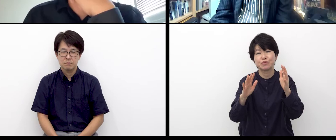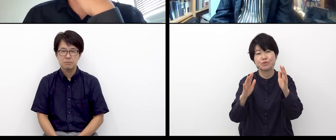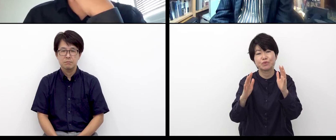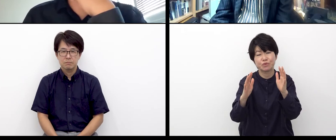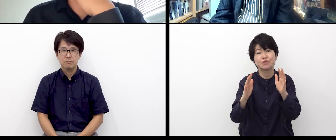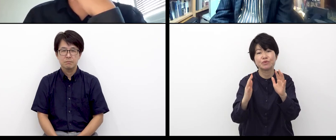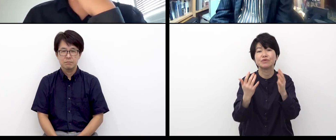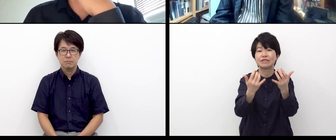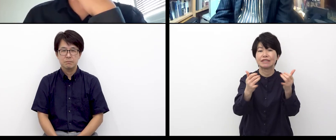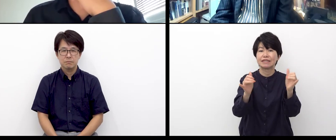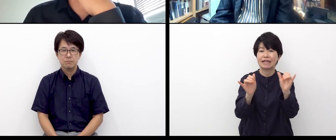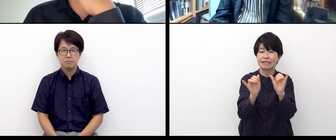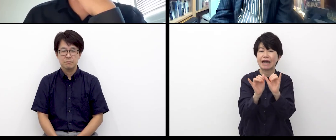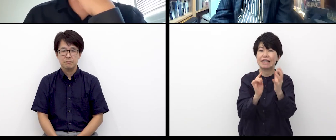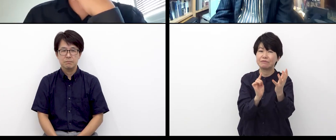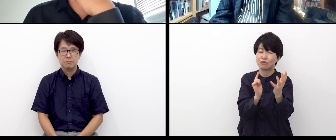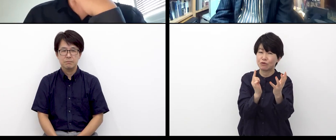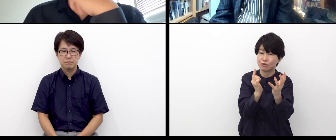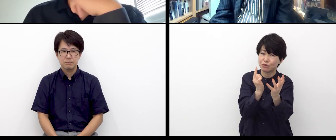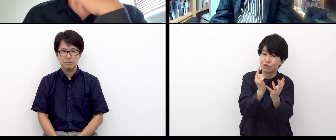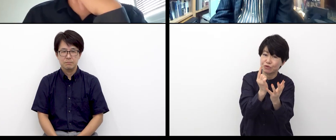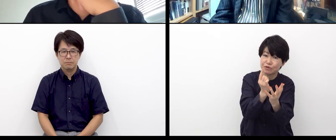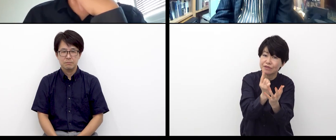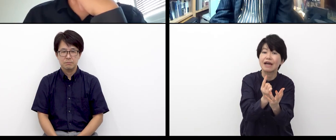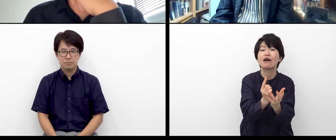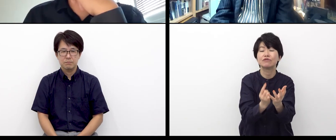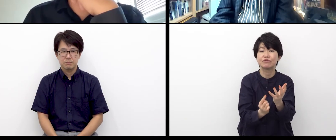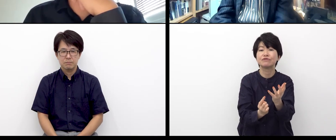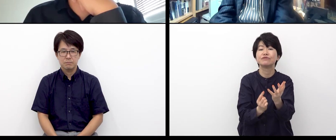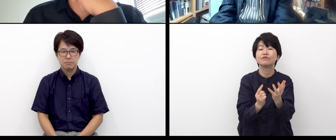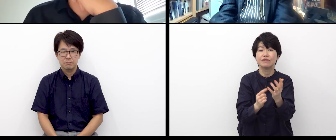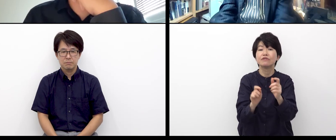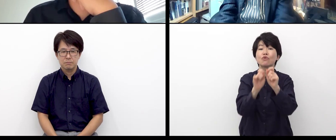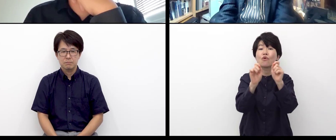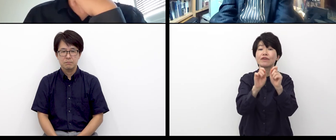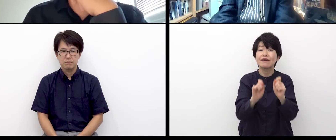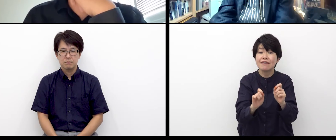that is a more common story. As a result of that, later, expressions happen.